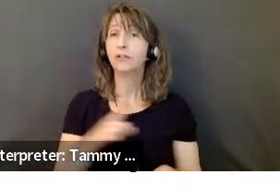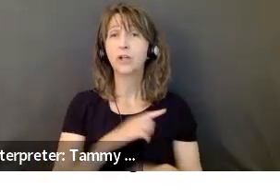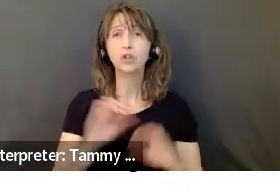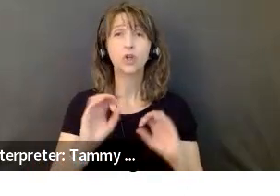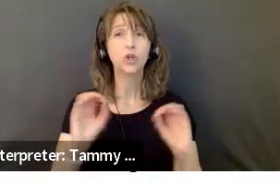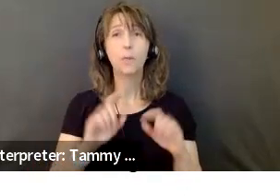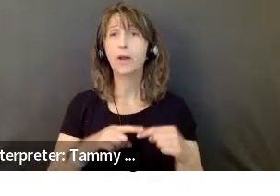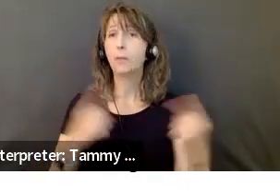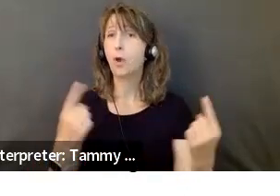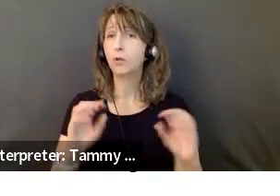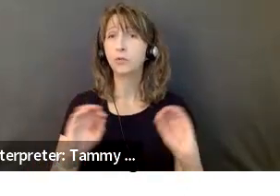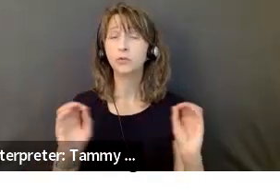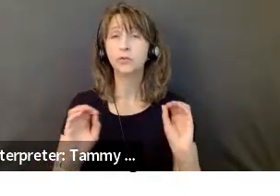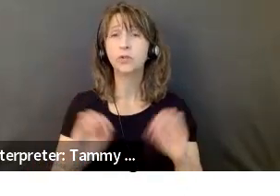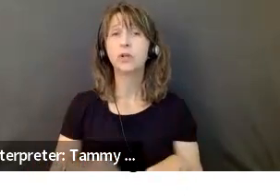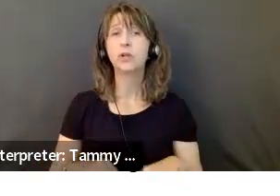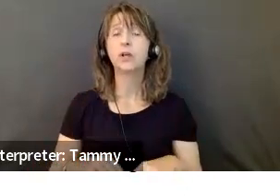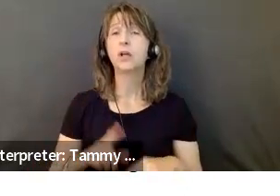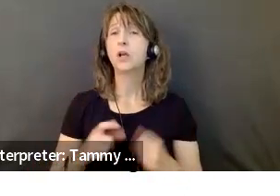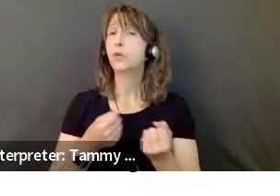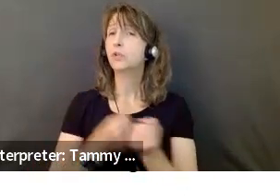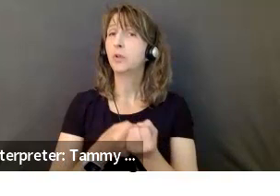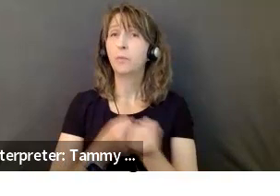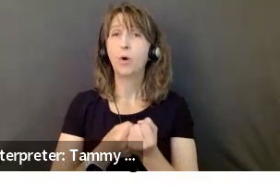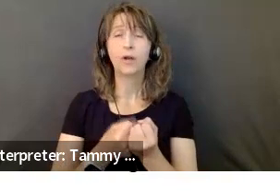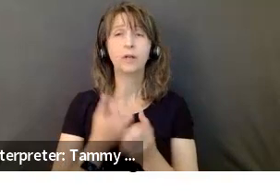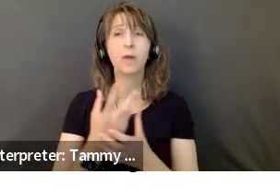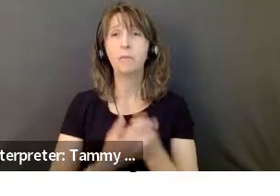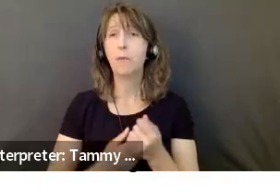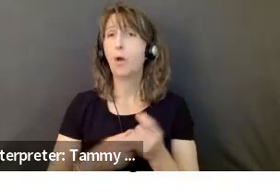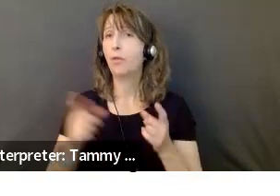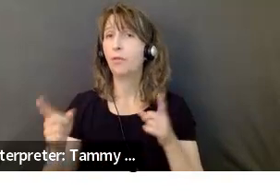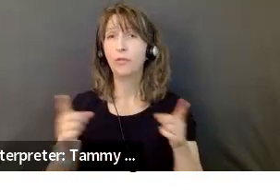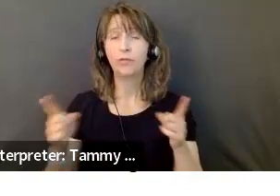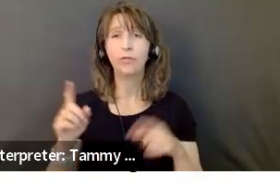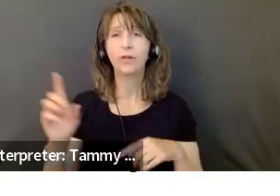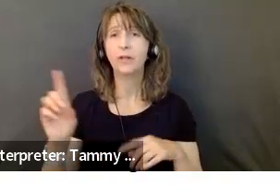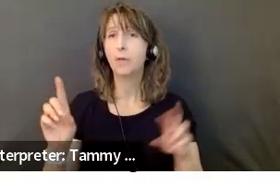It was supported across party lines. It was co-sponsored across party lines, which was great.